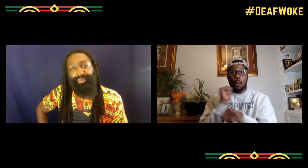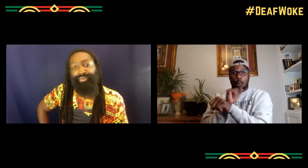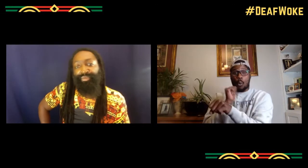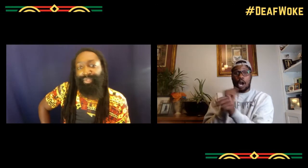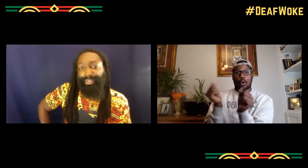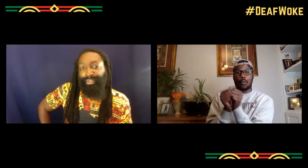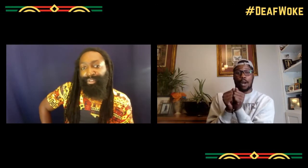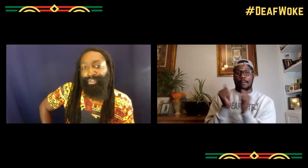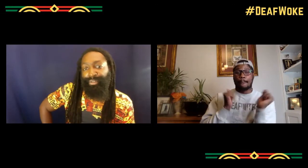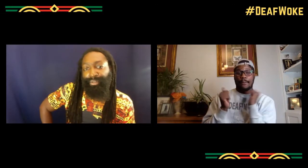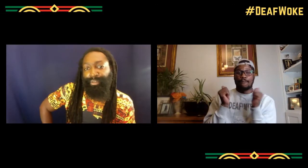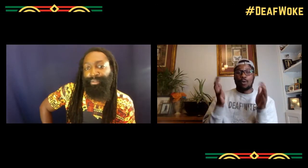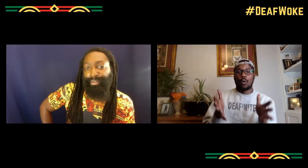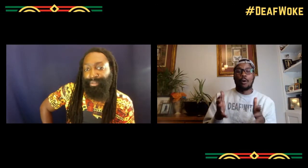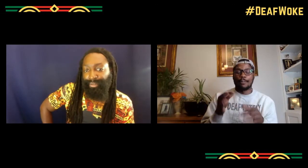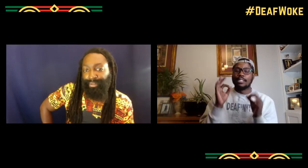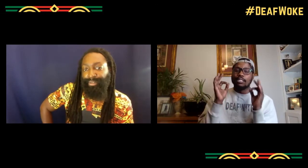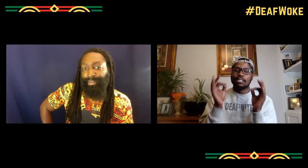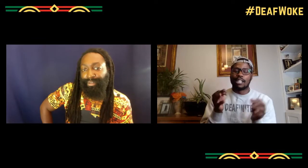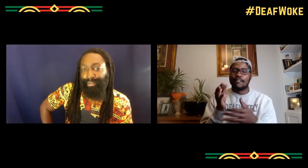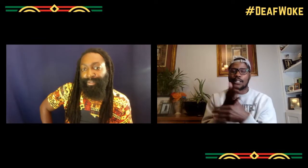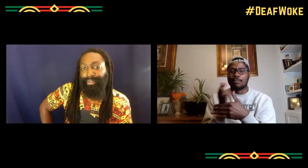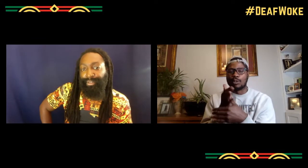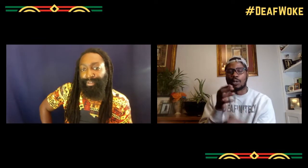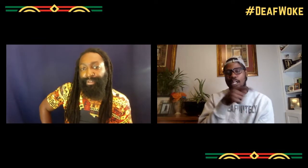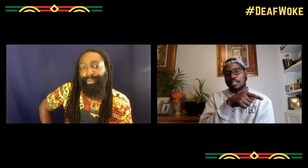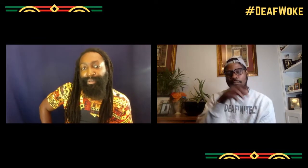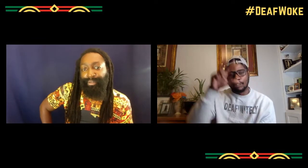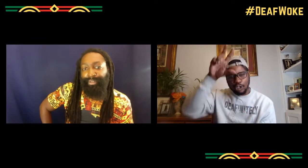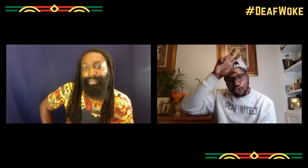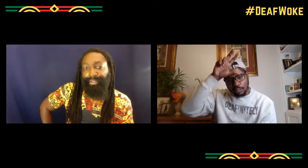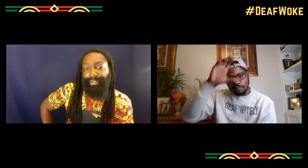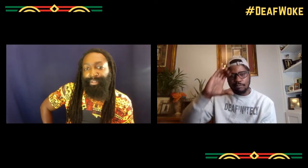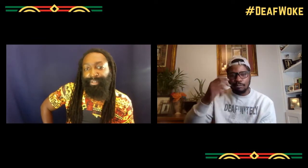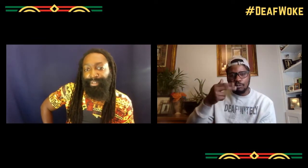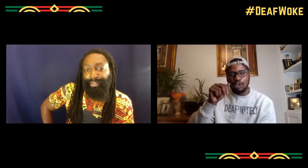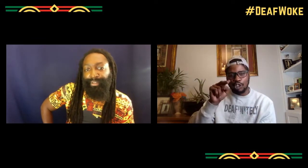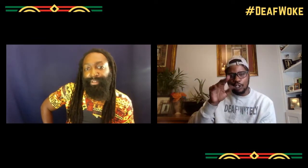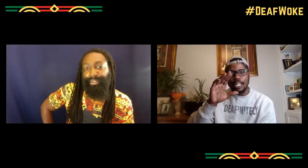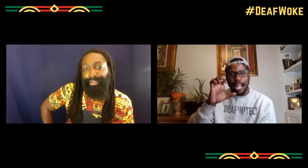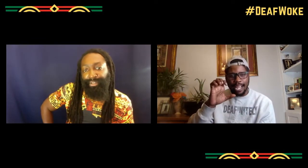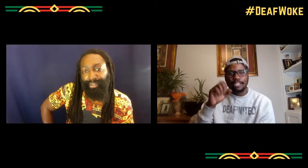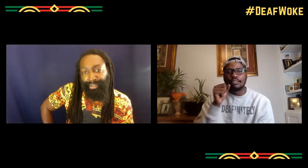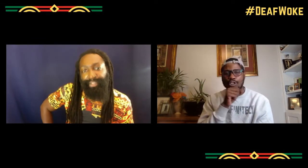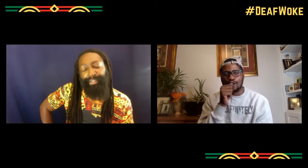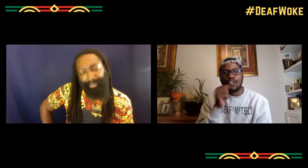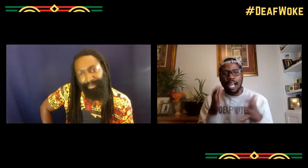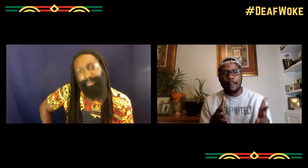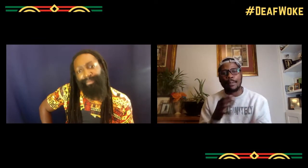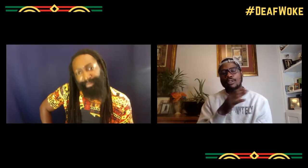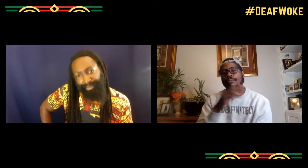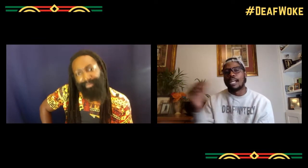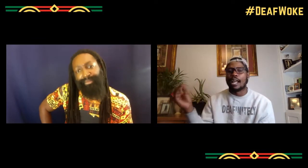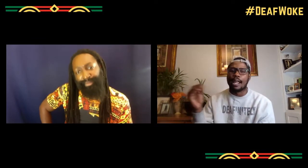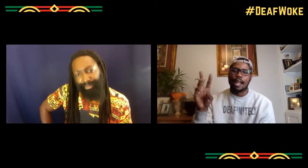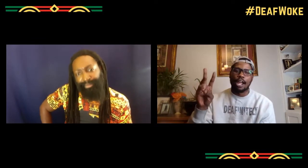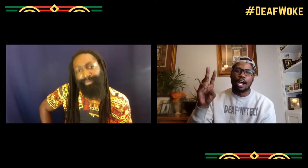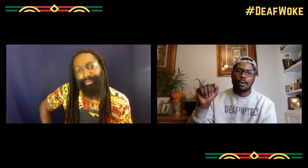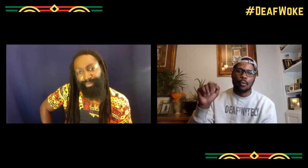You know, I'm kind of in the middle, you know, I've worked as definitely in the middle, you know, I have, I've worked with Chance, Chance The Rapper.